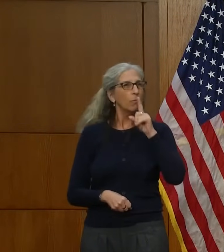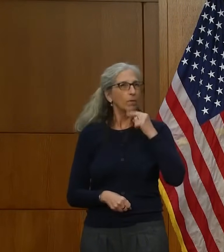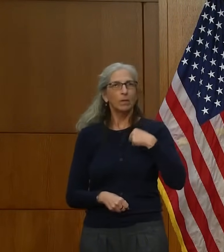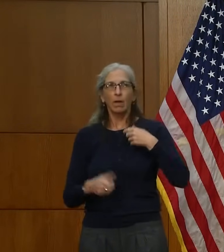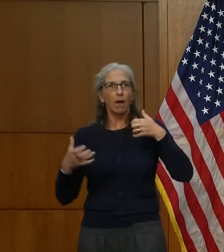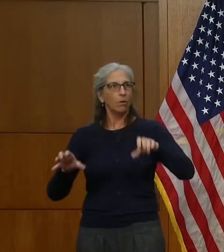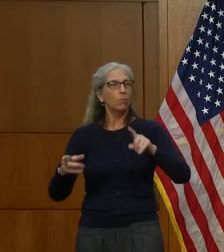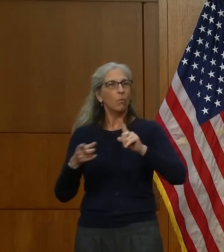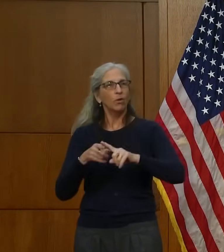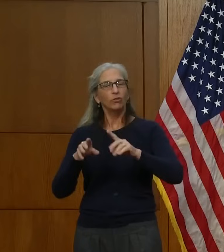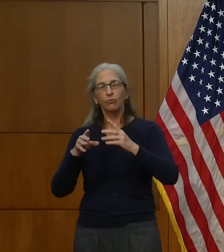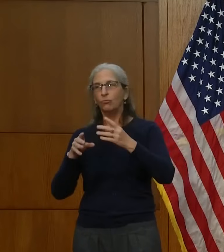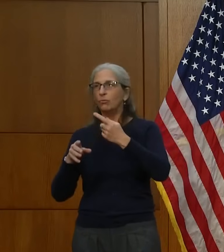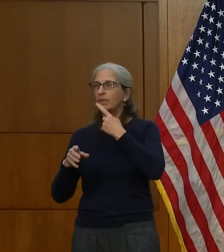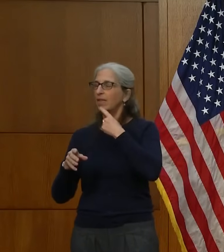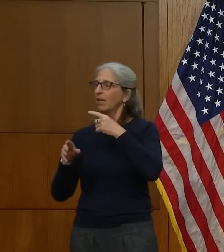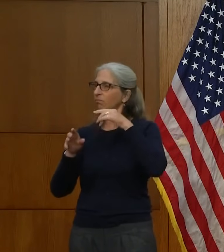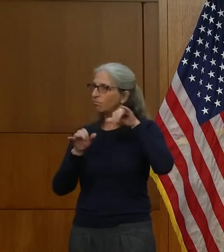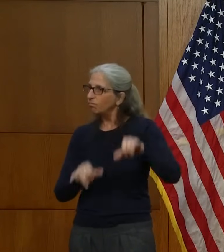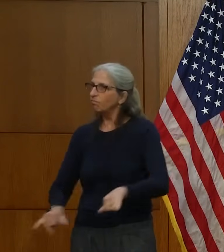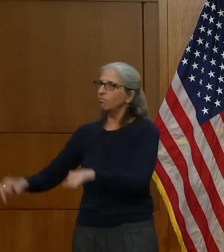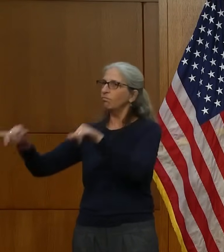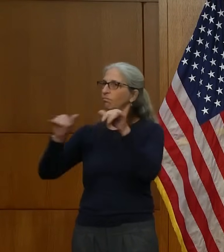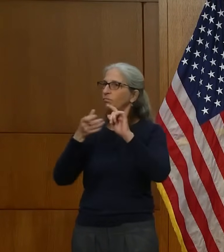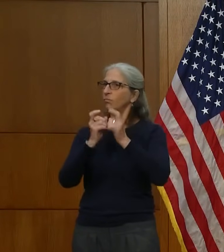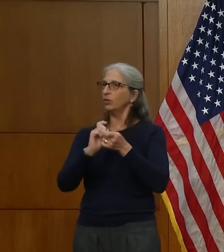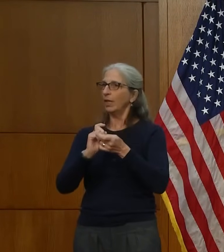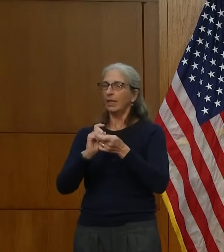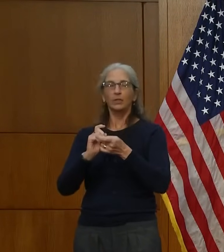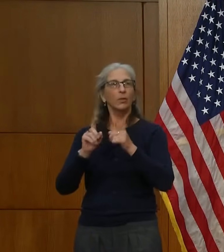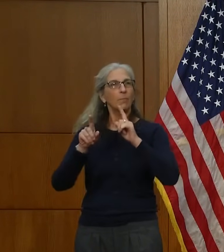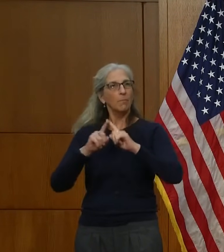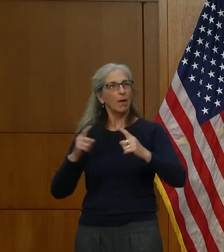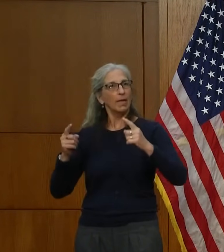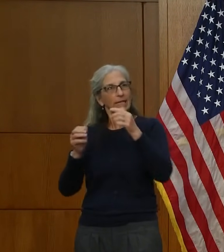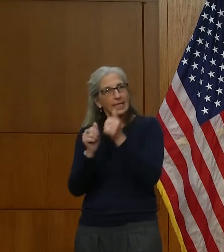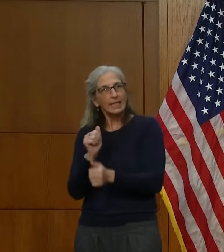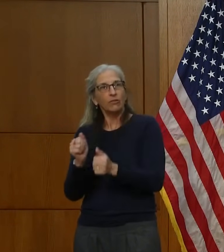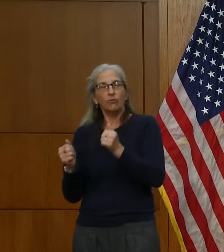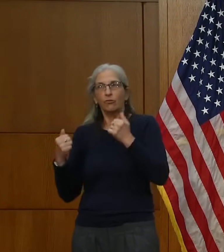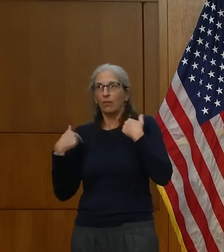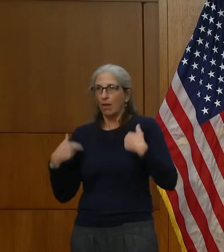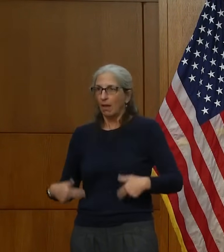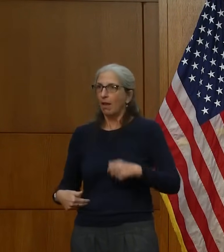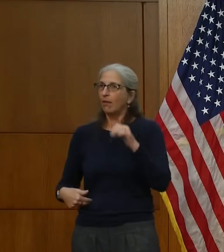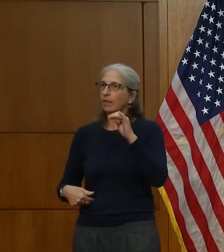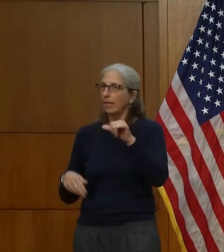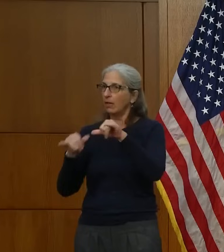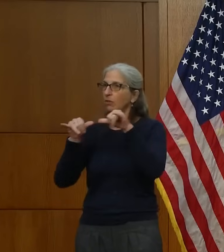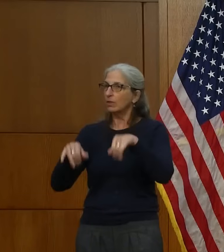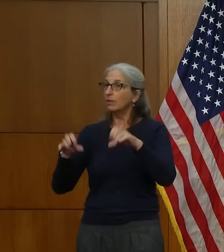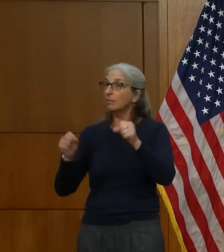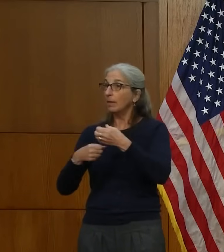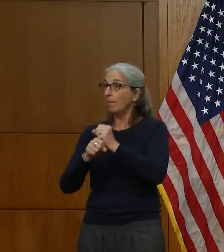CAPACITY. SO RATHER THAN DO A